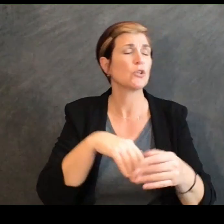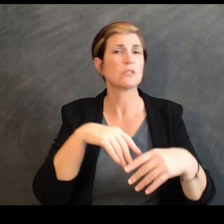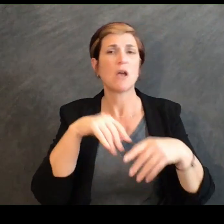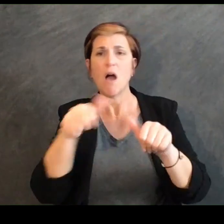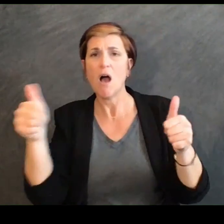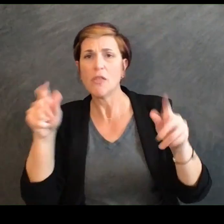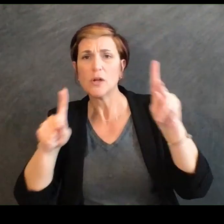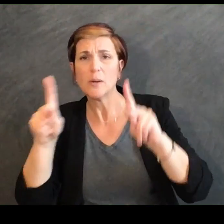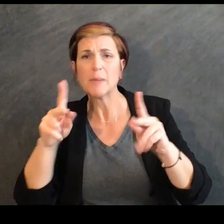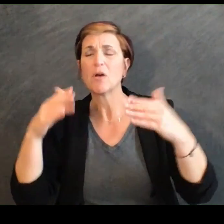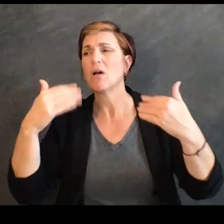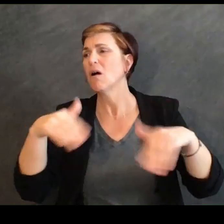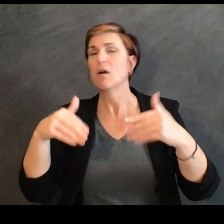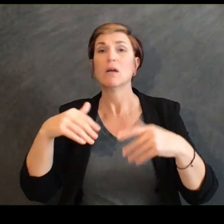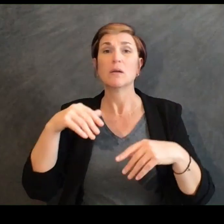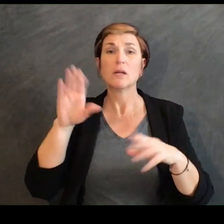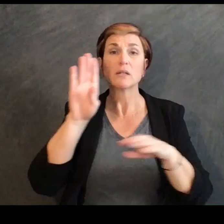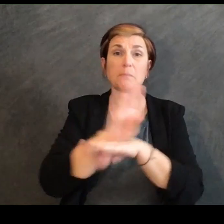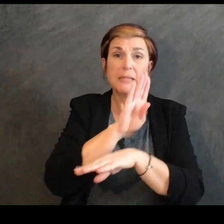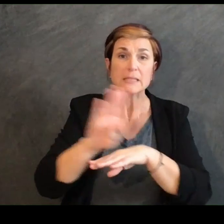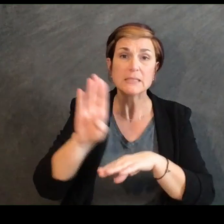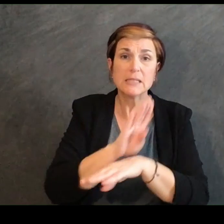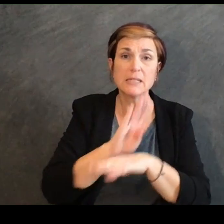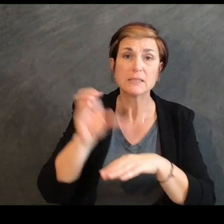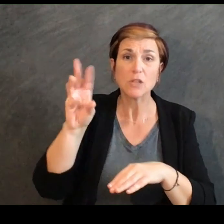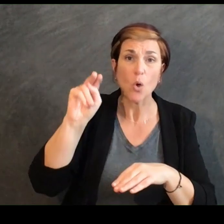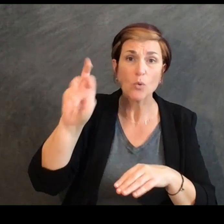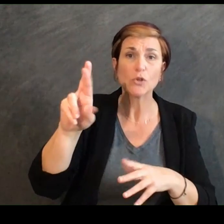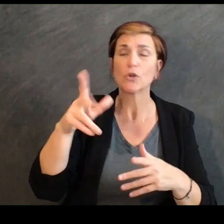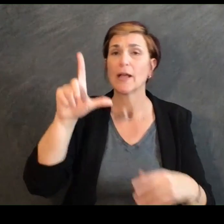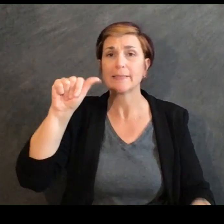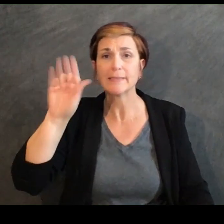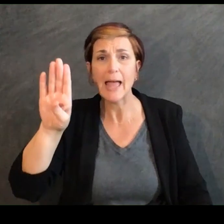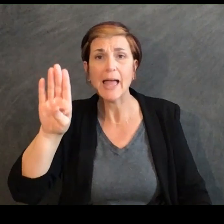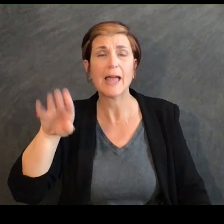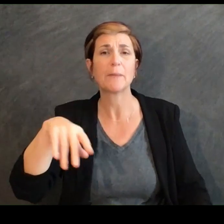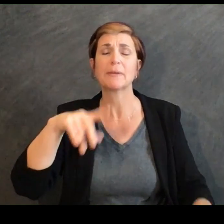it's retailers or or labs or anything you want to say these are the best of